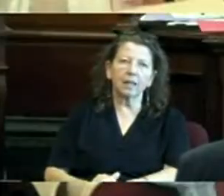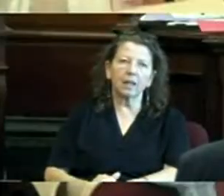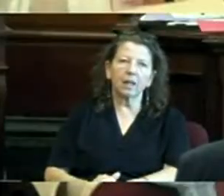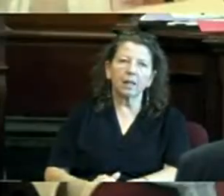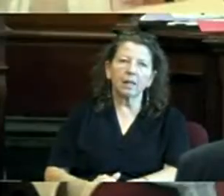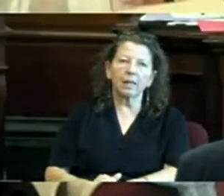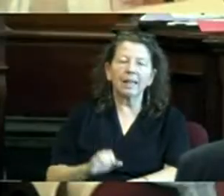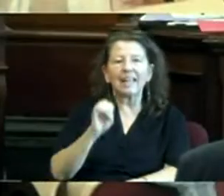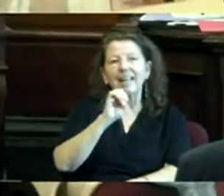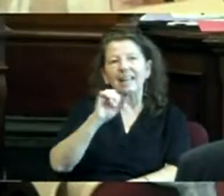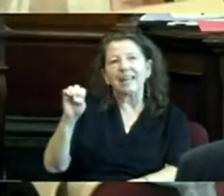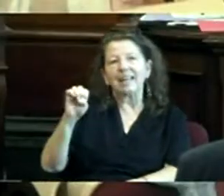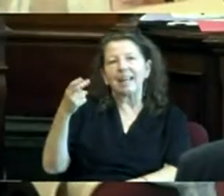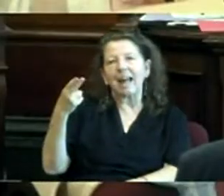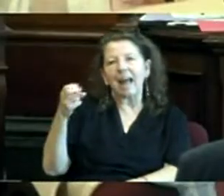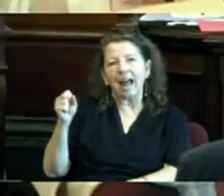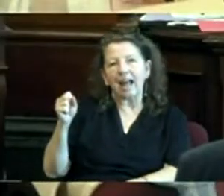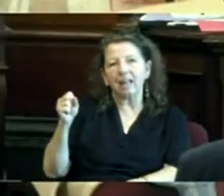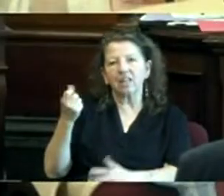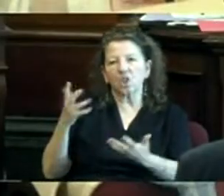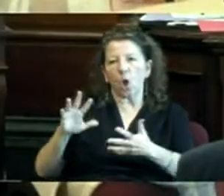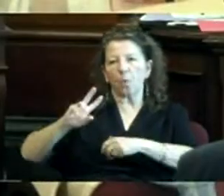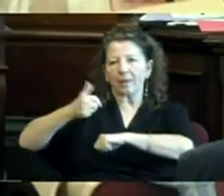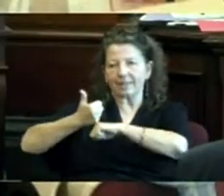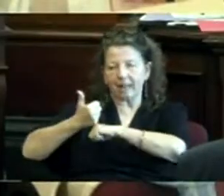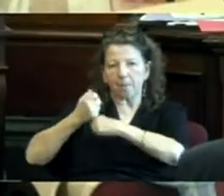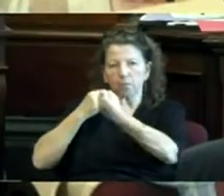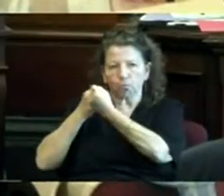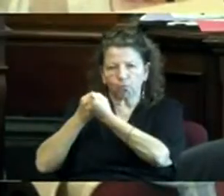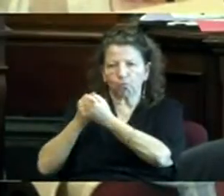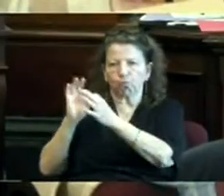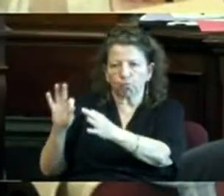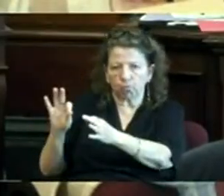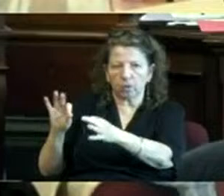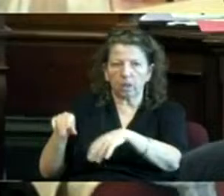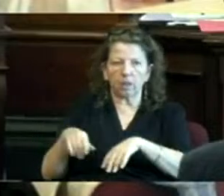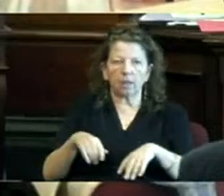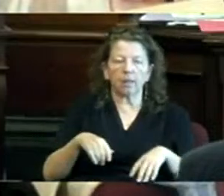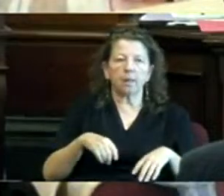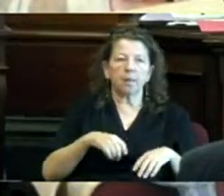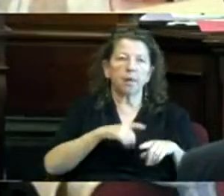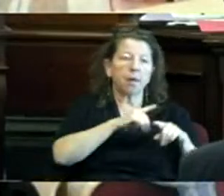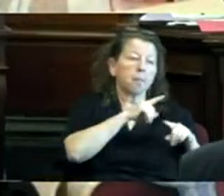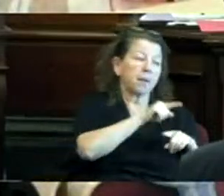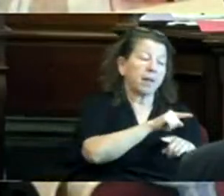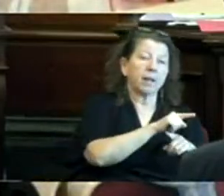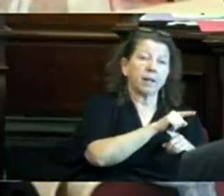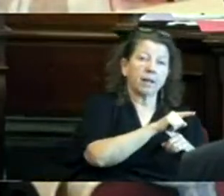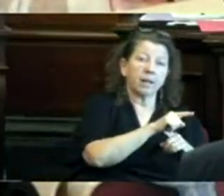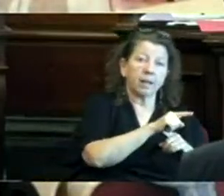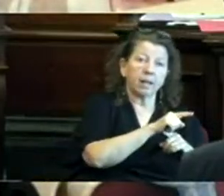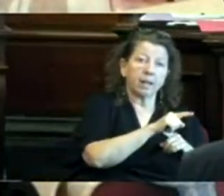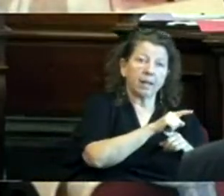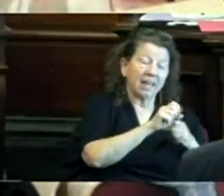have had otherwise. But. You know, East is already